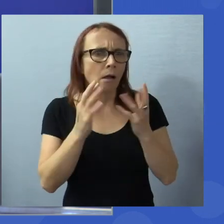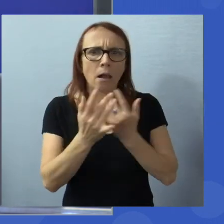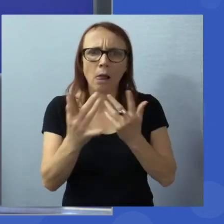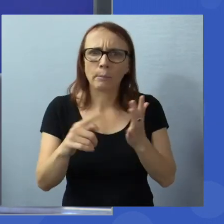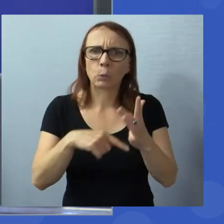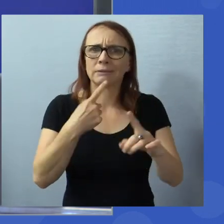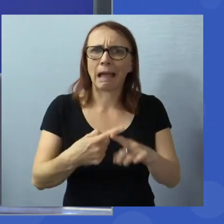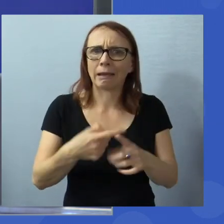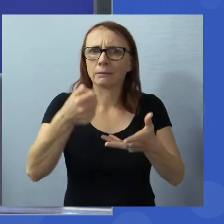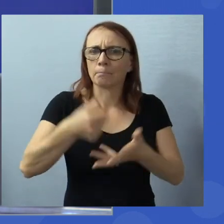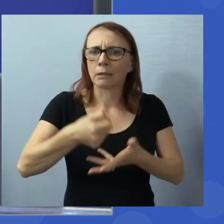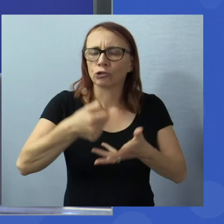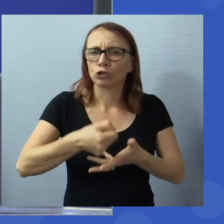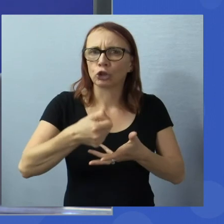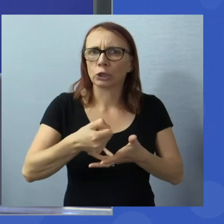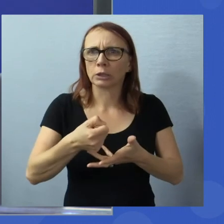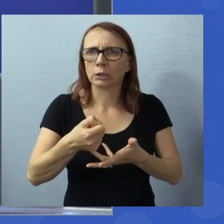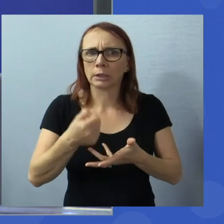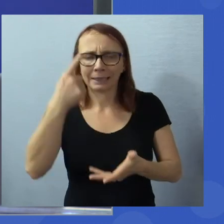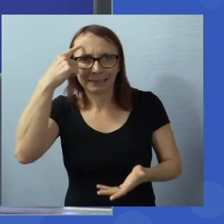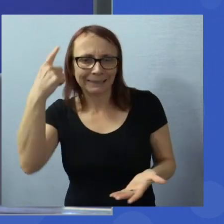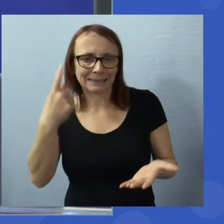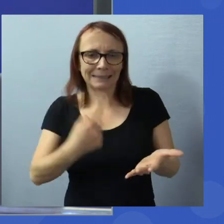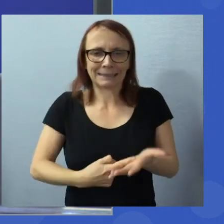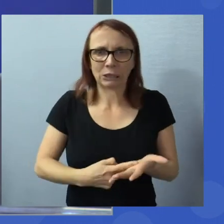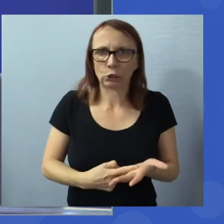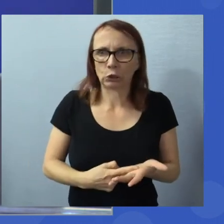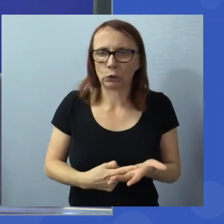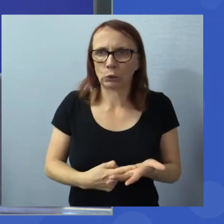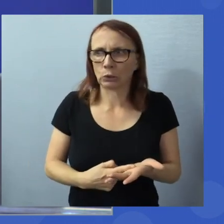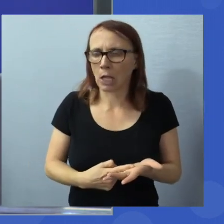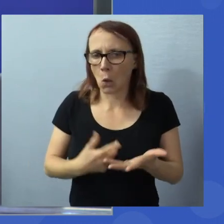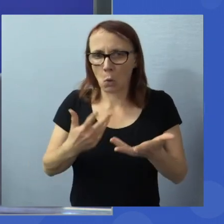about how decisions are taken about the use of resources and as we looked at all